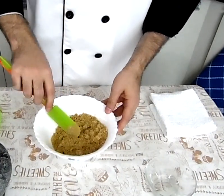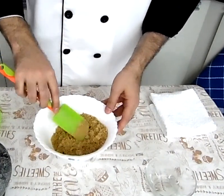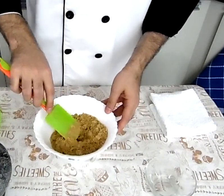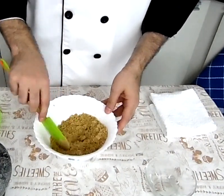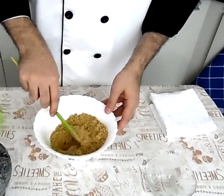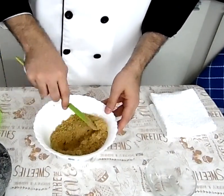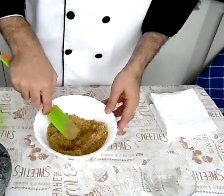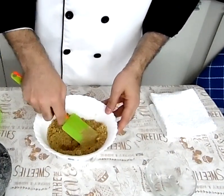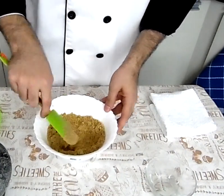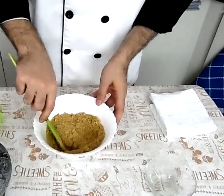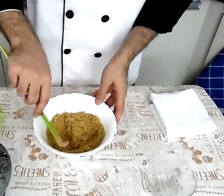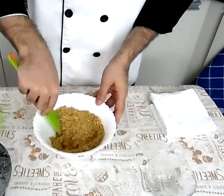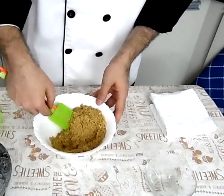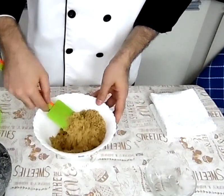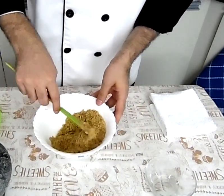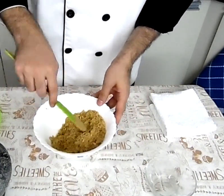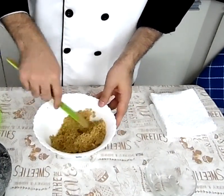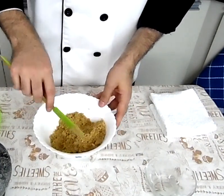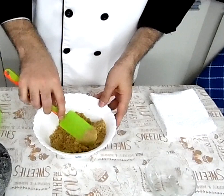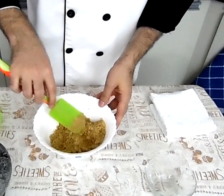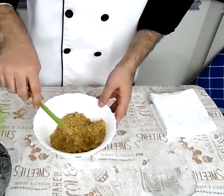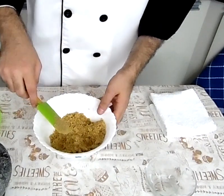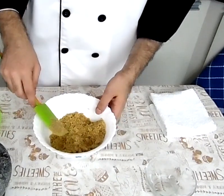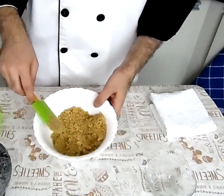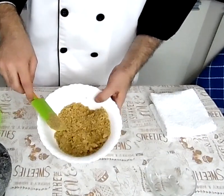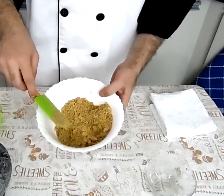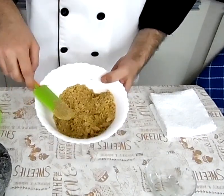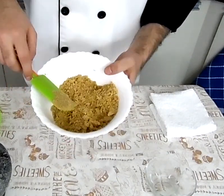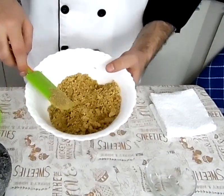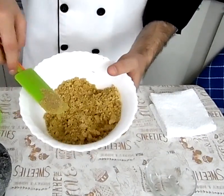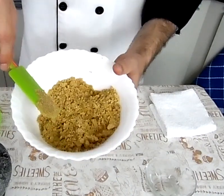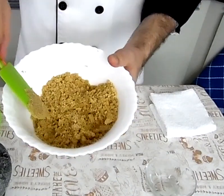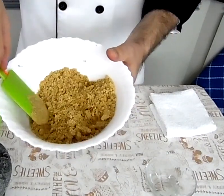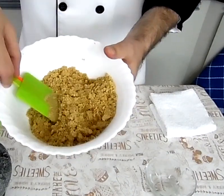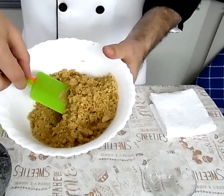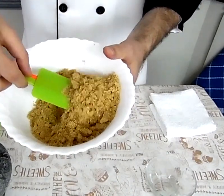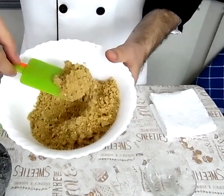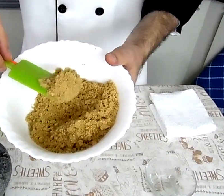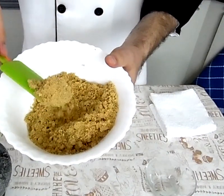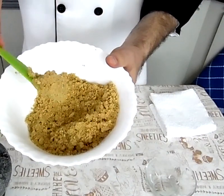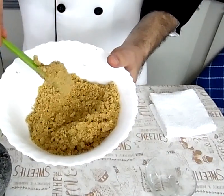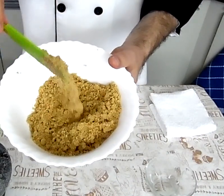we mix both until it holds together نمزجها مع بعضها البعض إلى أن تتماسك